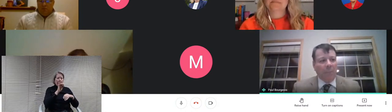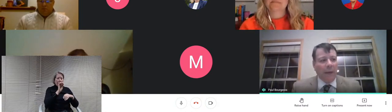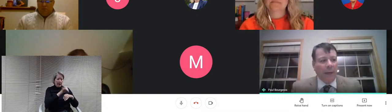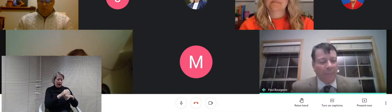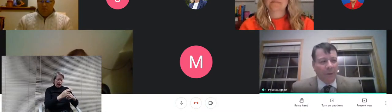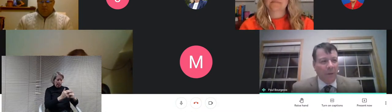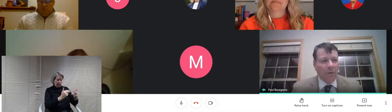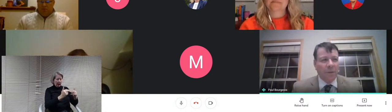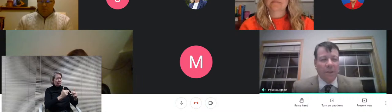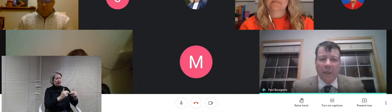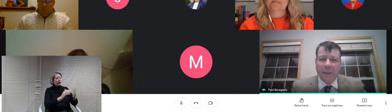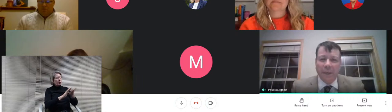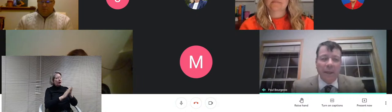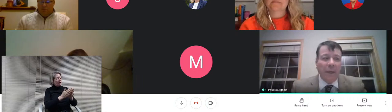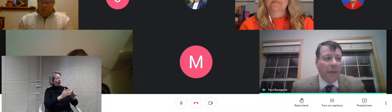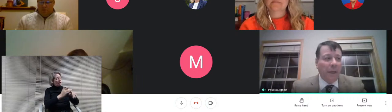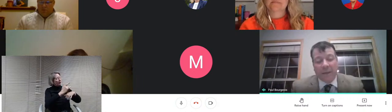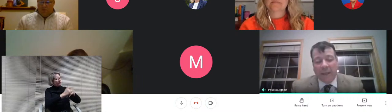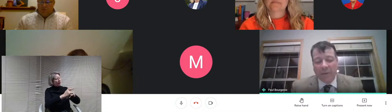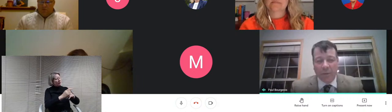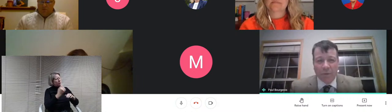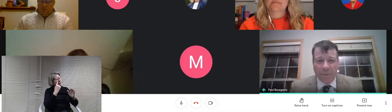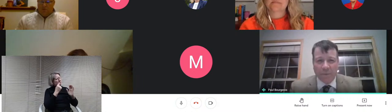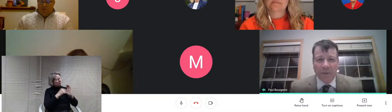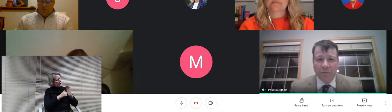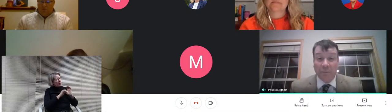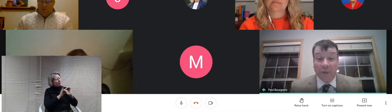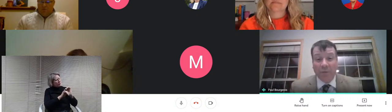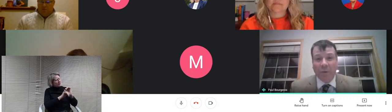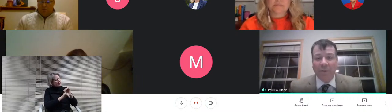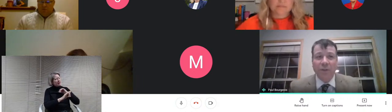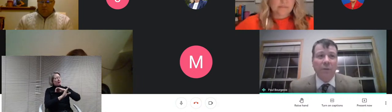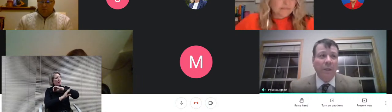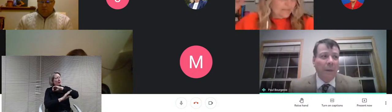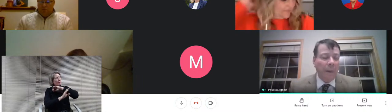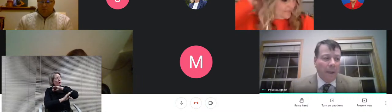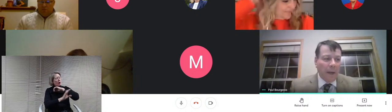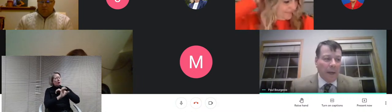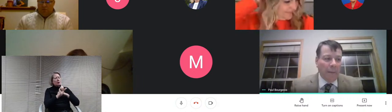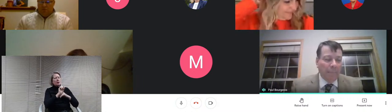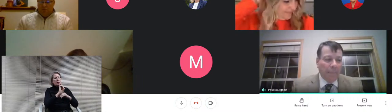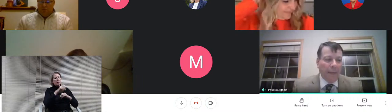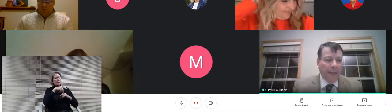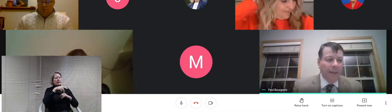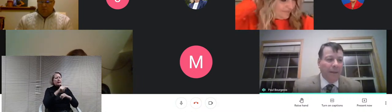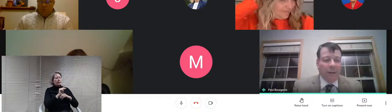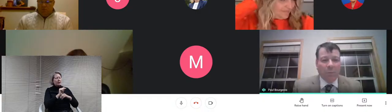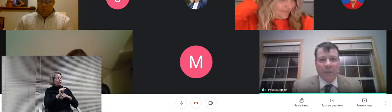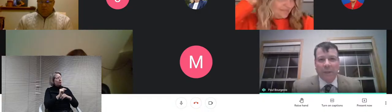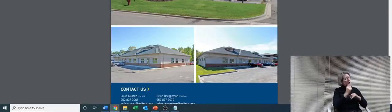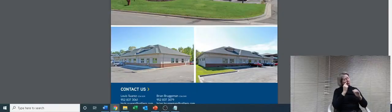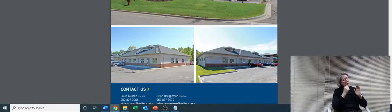happened to notice it on the 'cause I look for those types of things when I'm driving around the district and a couple weeks